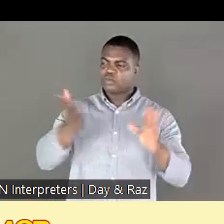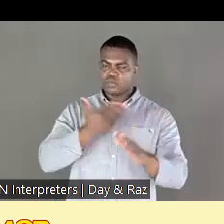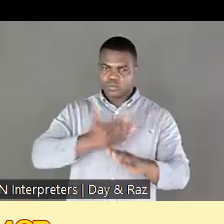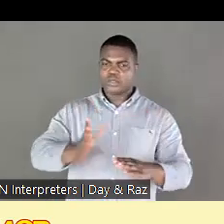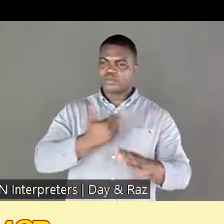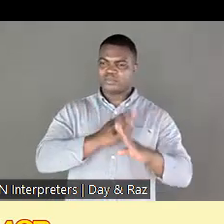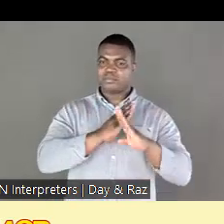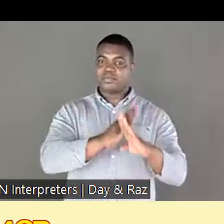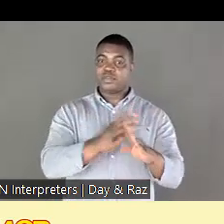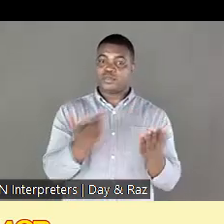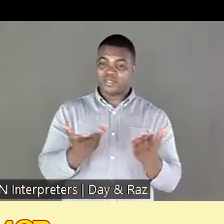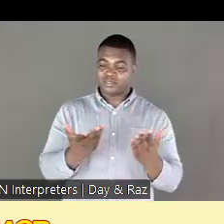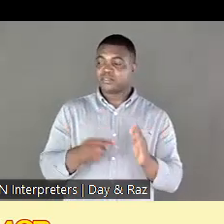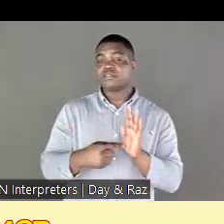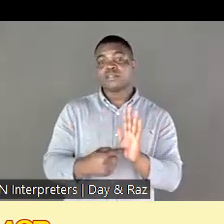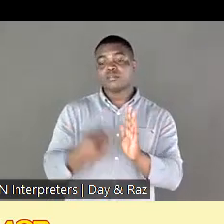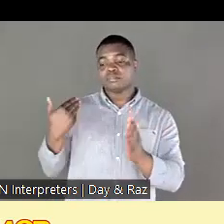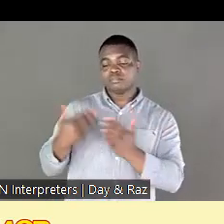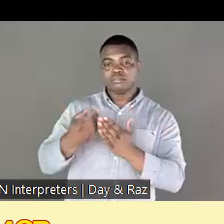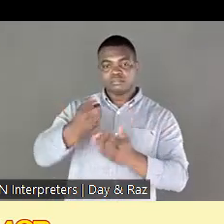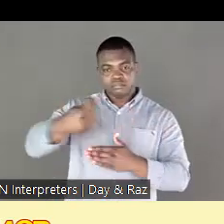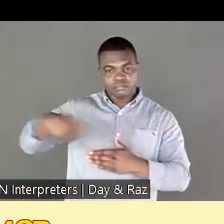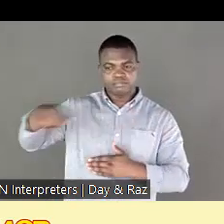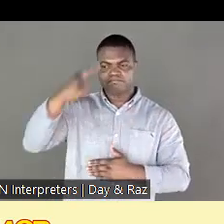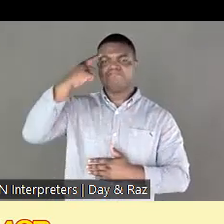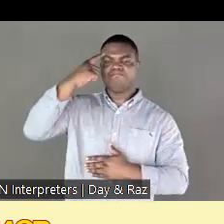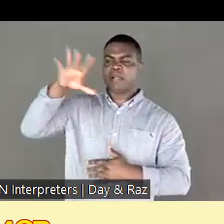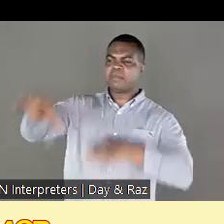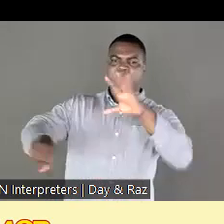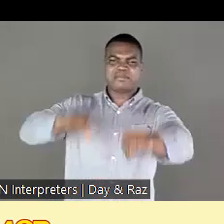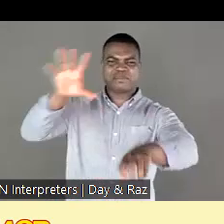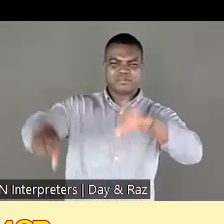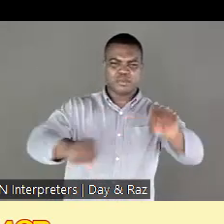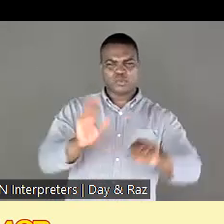example, by providing accessible training materials and accessible training methods.